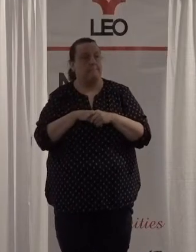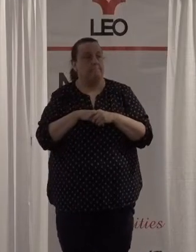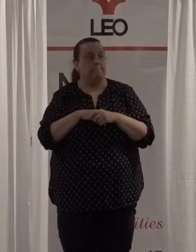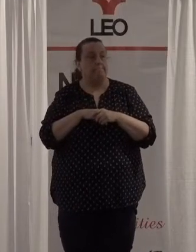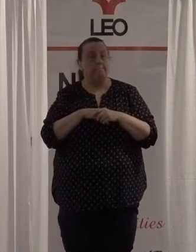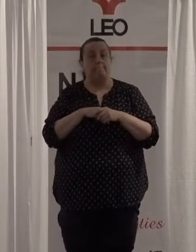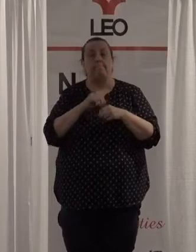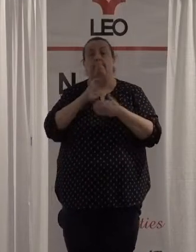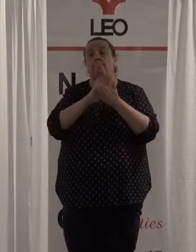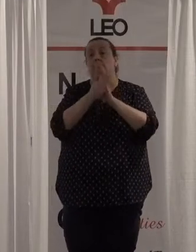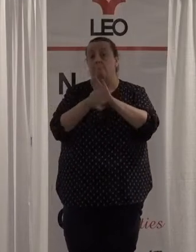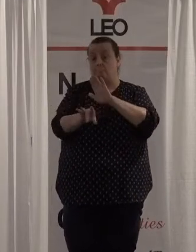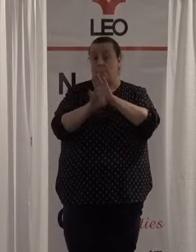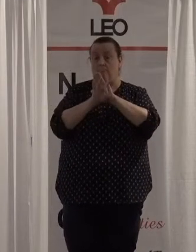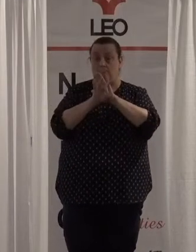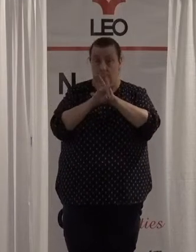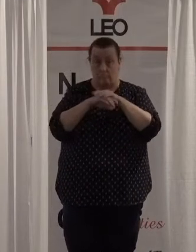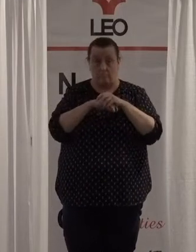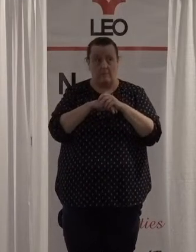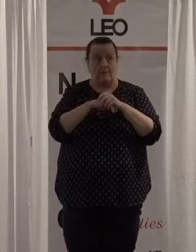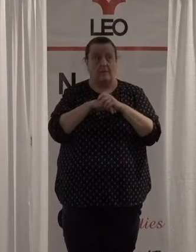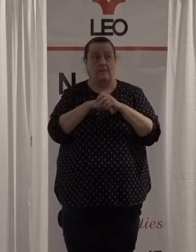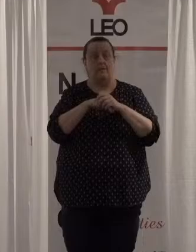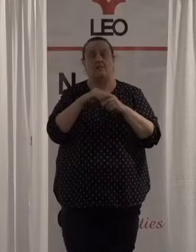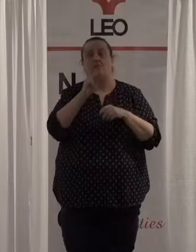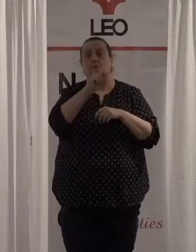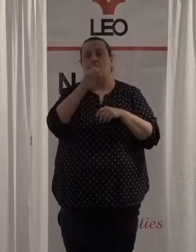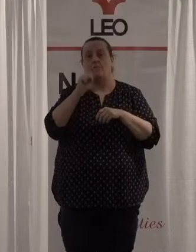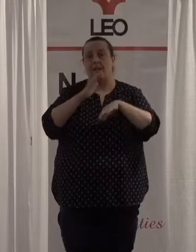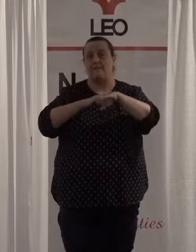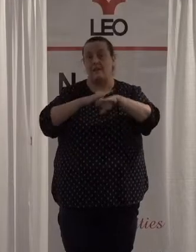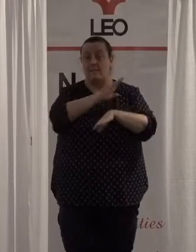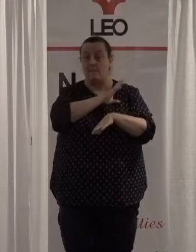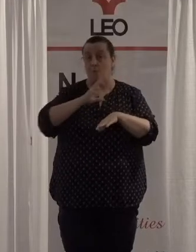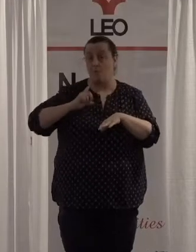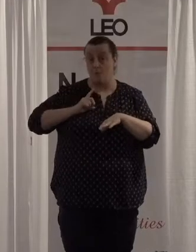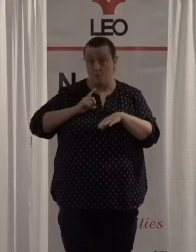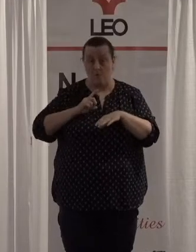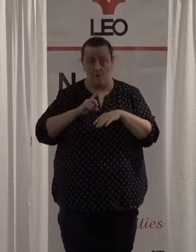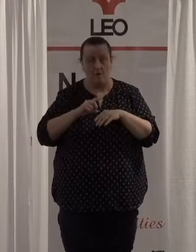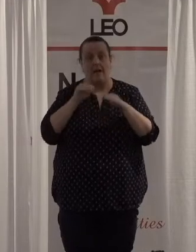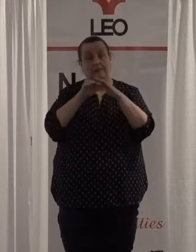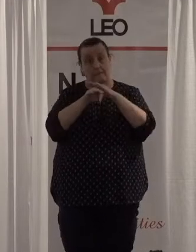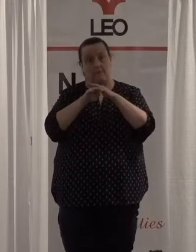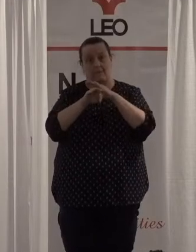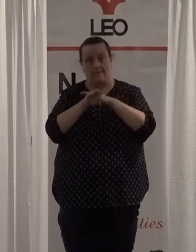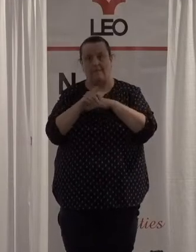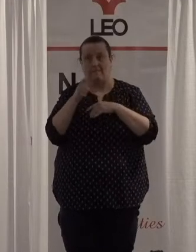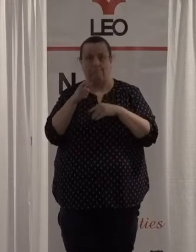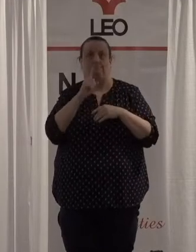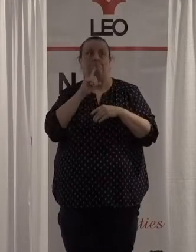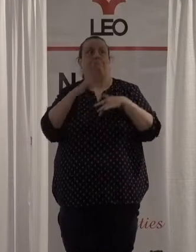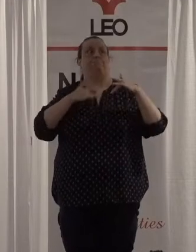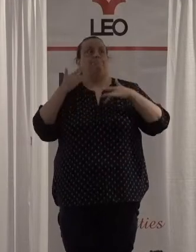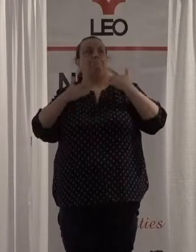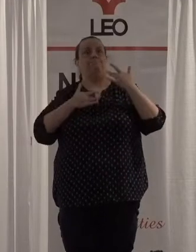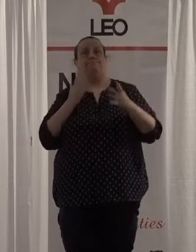NOVA SCOTIA ADVISORY BOARD ON ACCESSIBILITY AND HE WAS VERY EXCITED TO BE STEPPING INTO THAT ROLE.